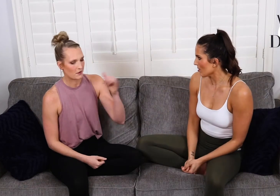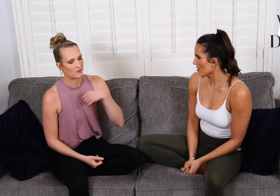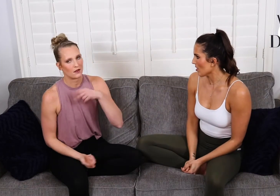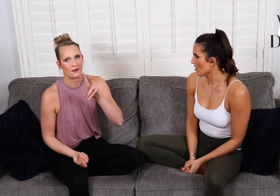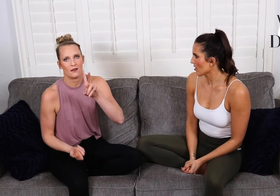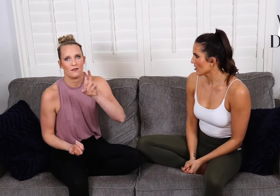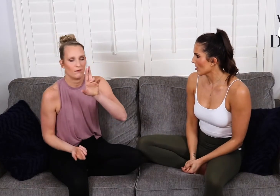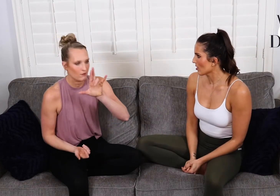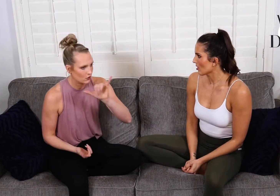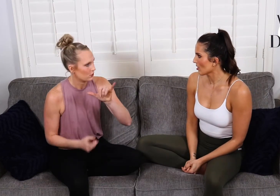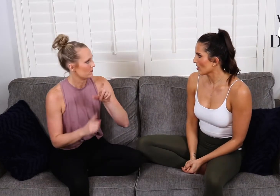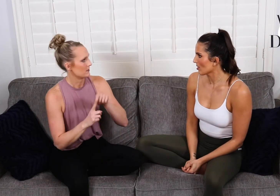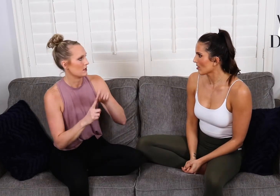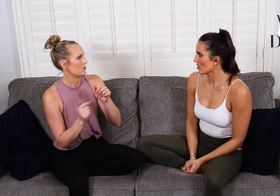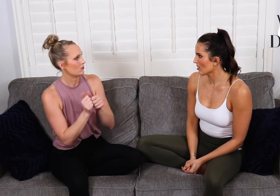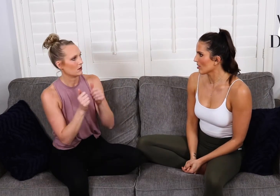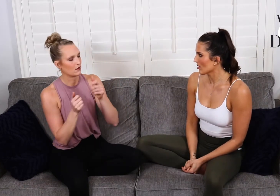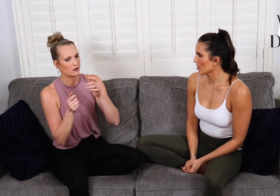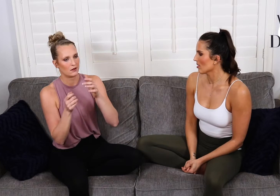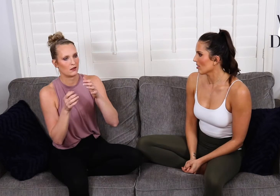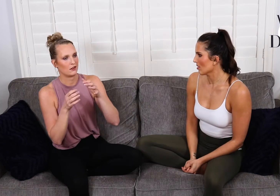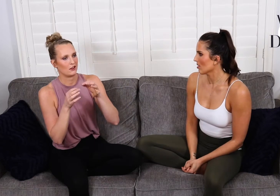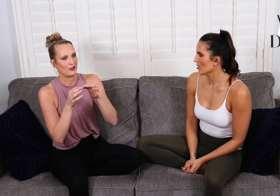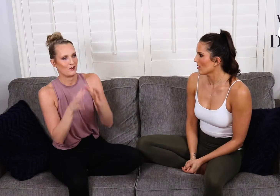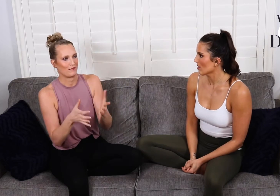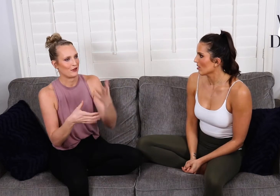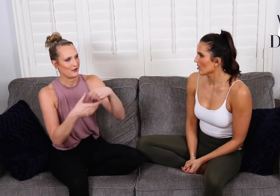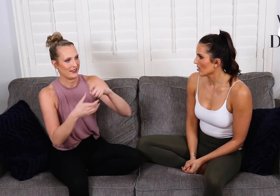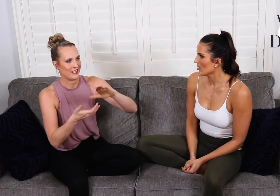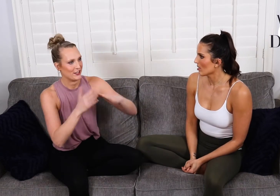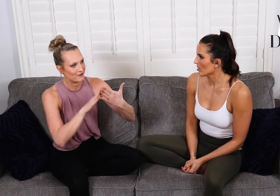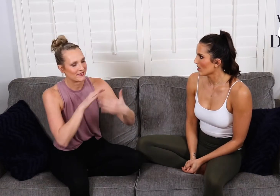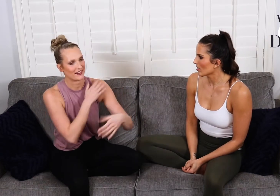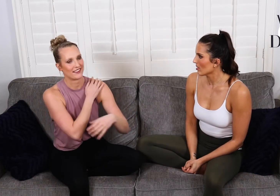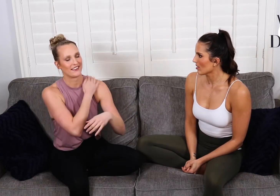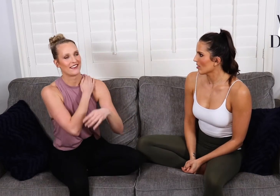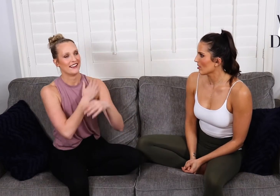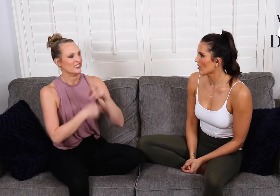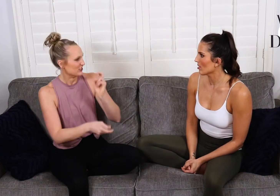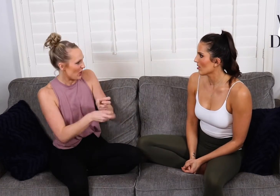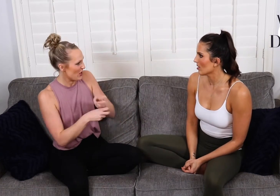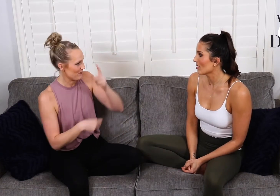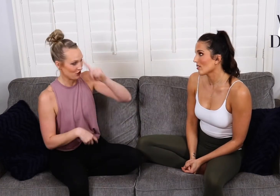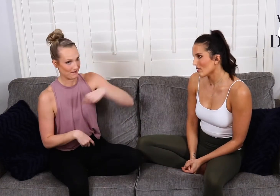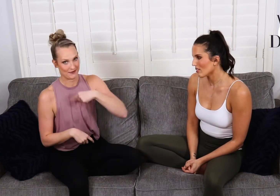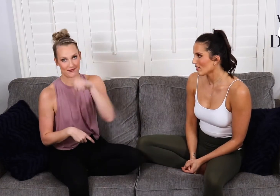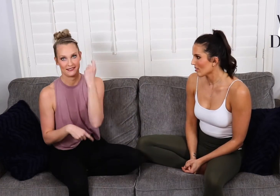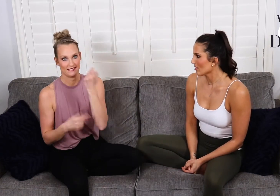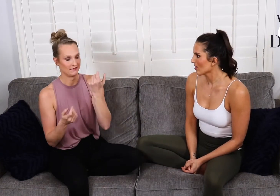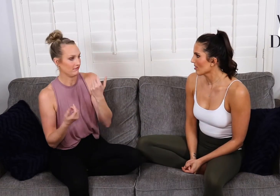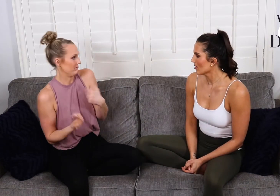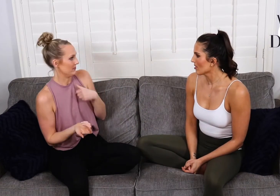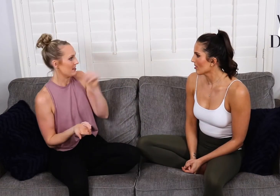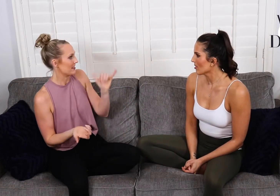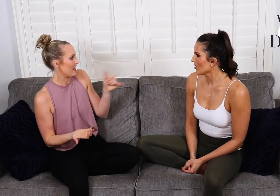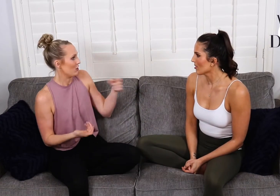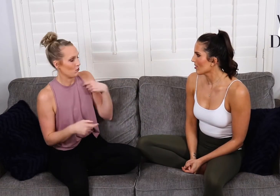Yes I am also very picky with interpreters within the community and it's tough because I'm not